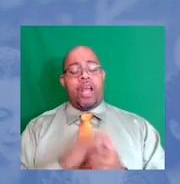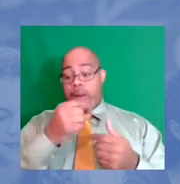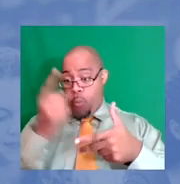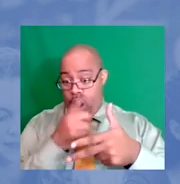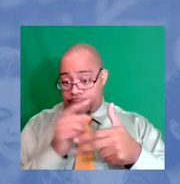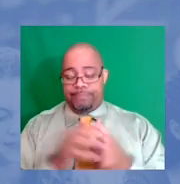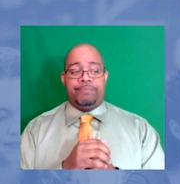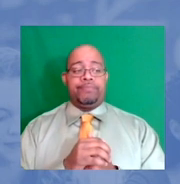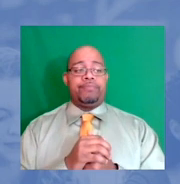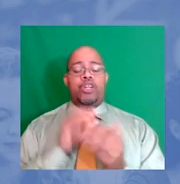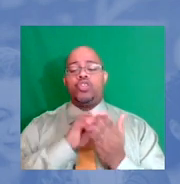TERMS OF THE QUESTION. NUMBER ONE, STUDENT INDIVIDUALITY.